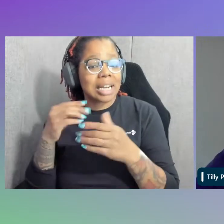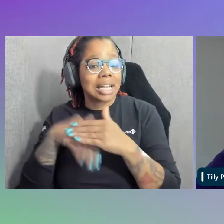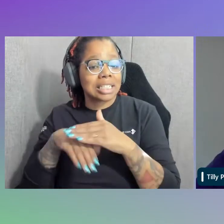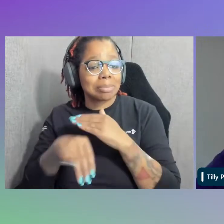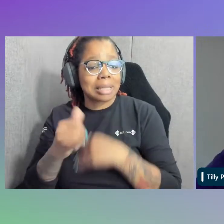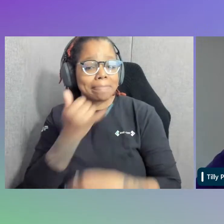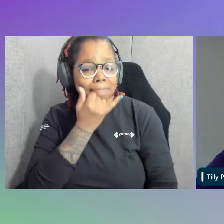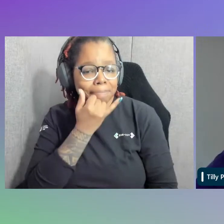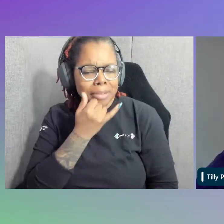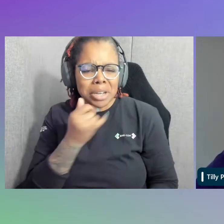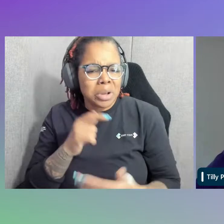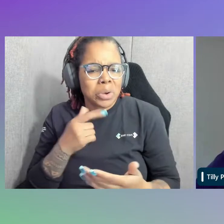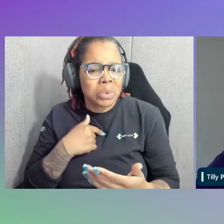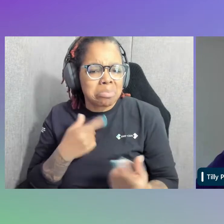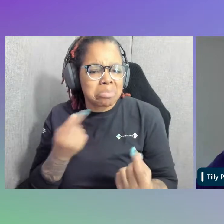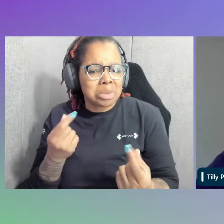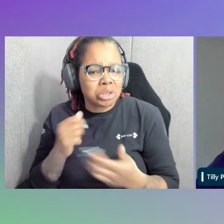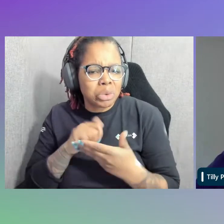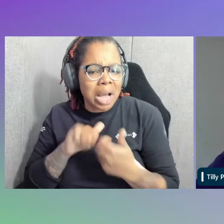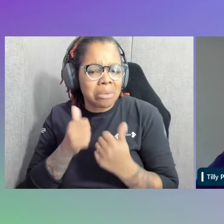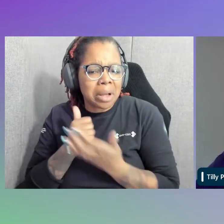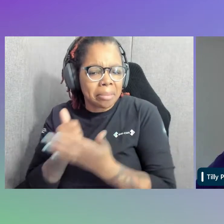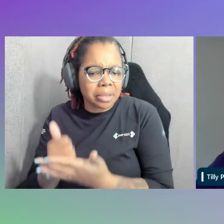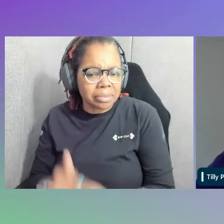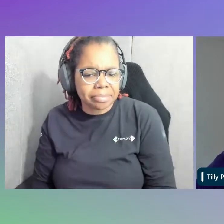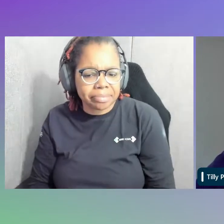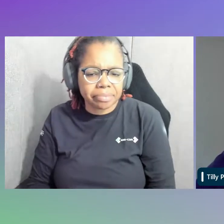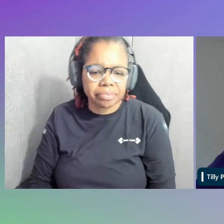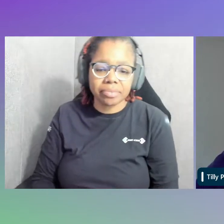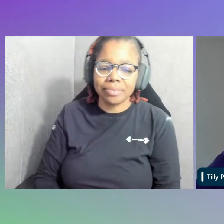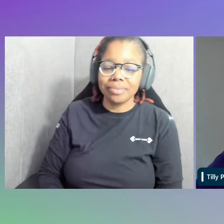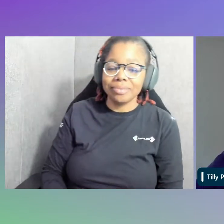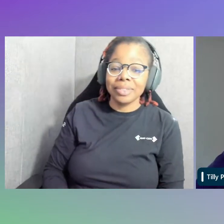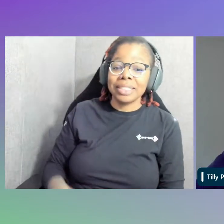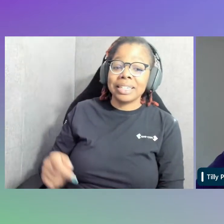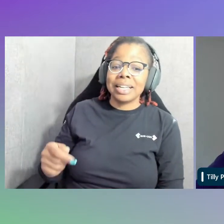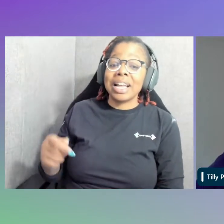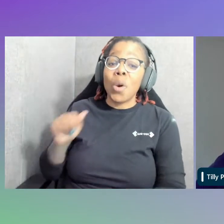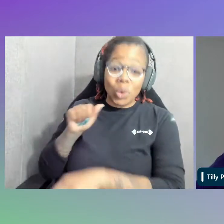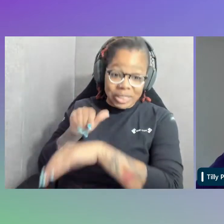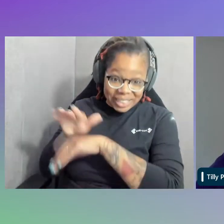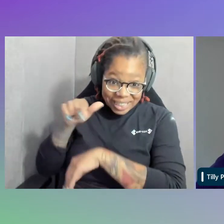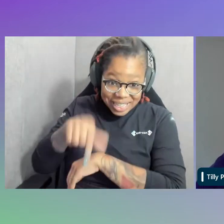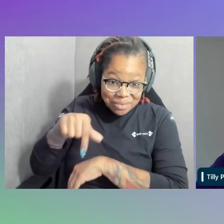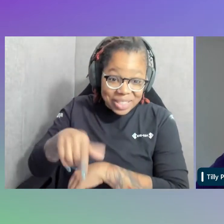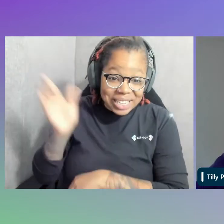What can I do to help them? Yeah, well, you can send them